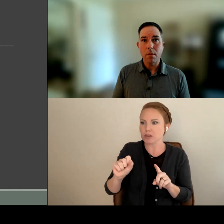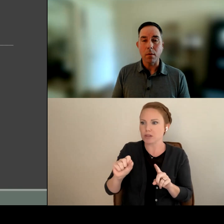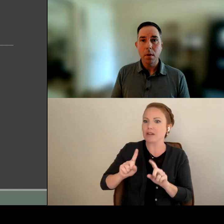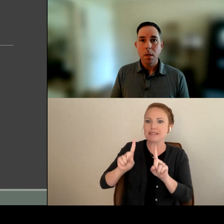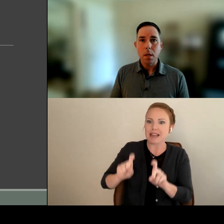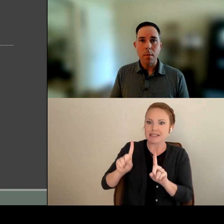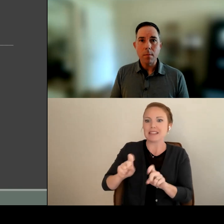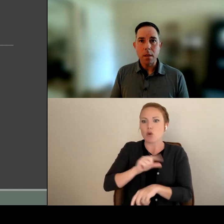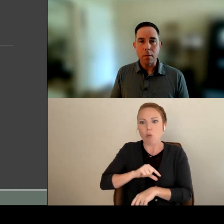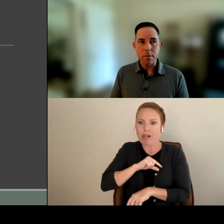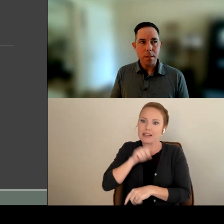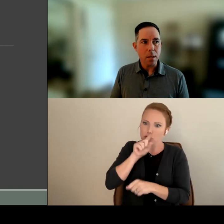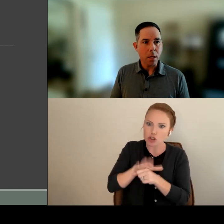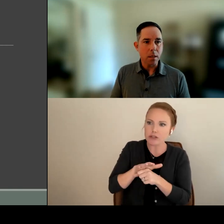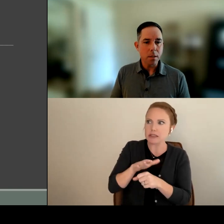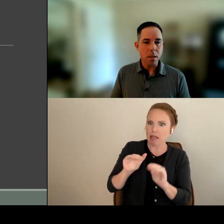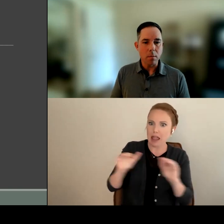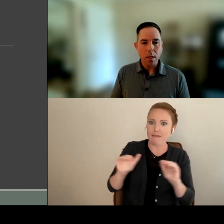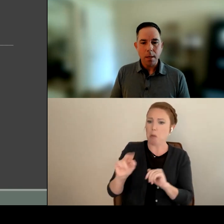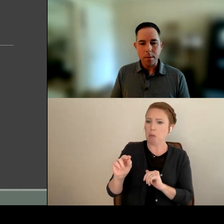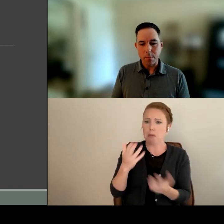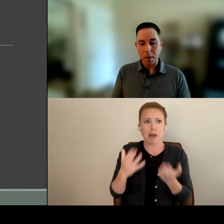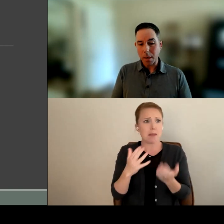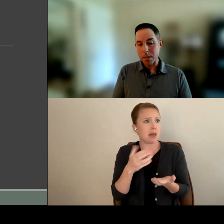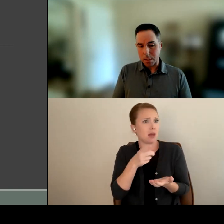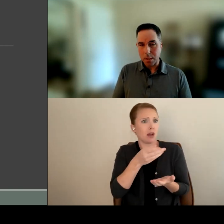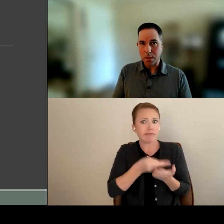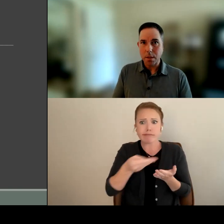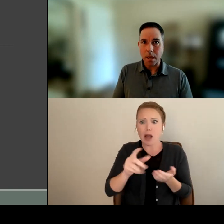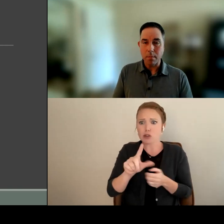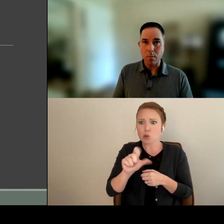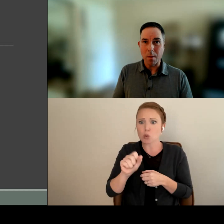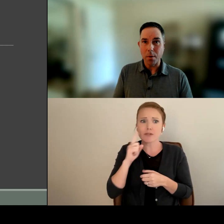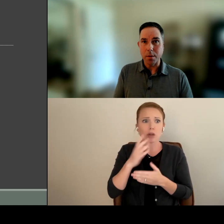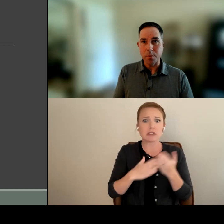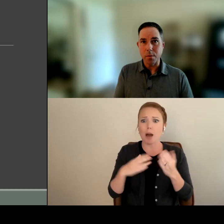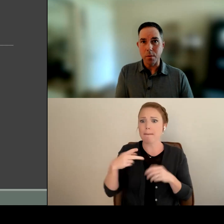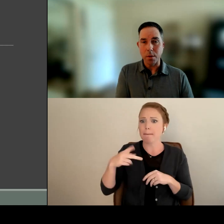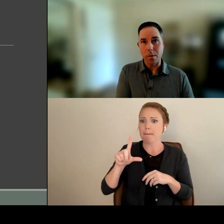It may be investing in some plug-ins and such that we might put into your UX design.